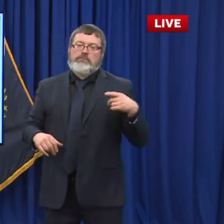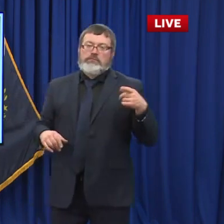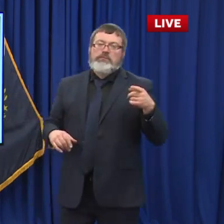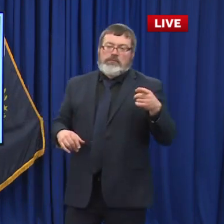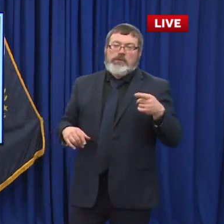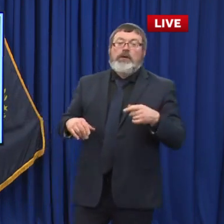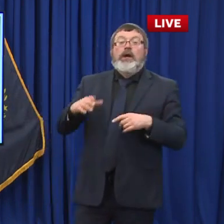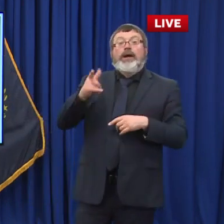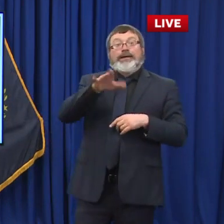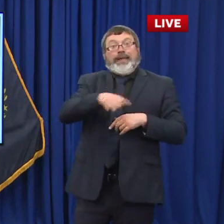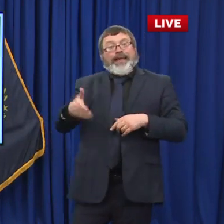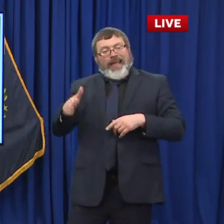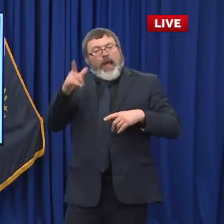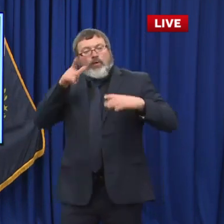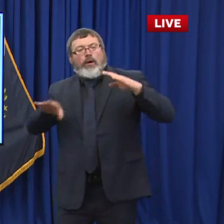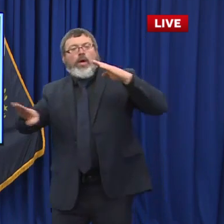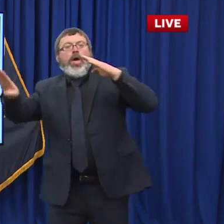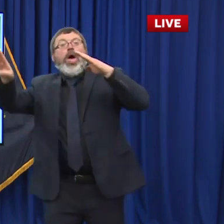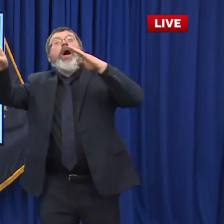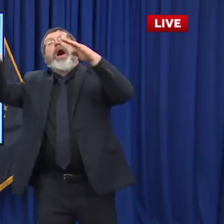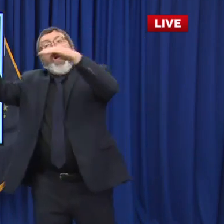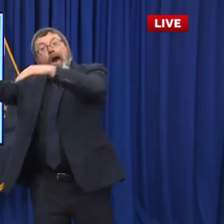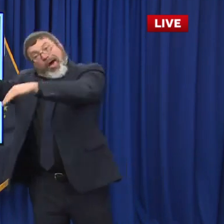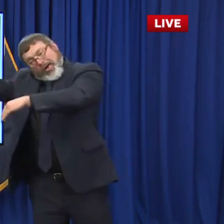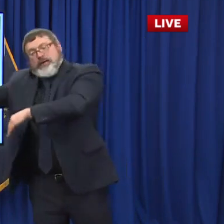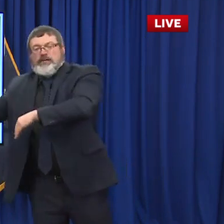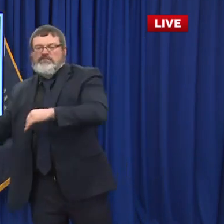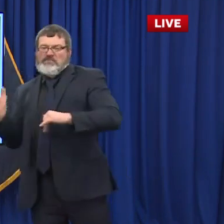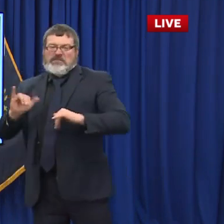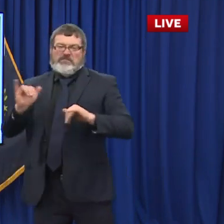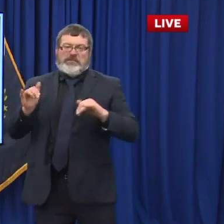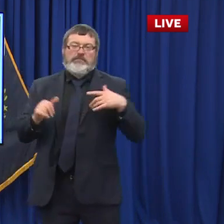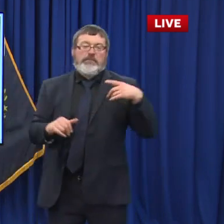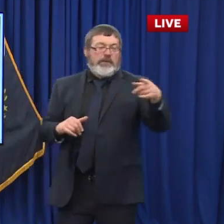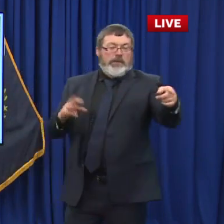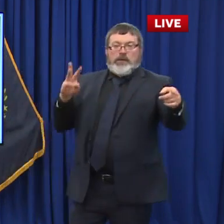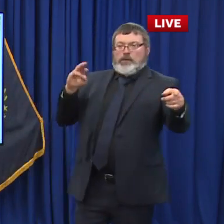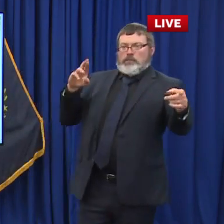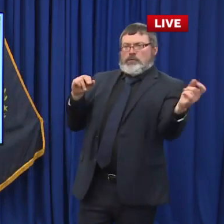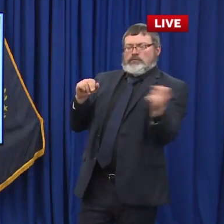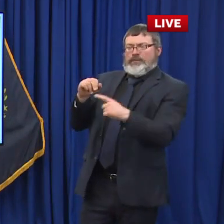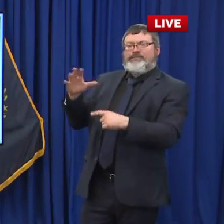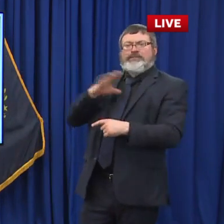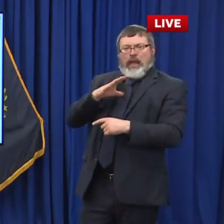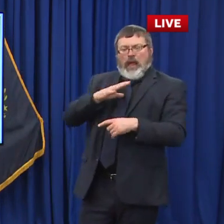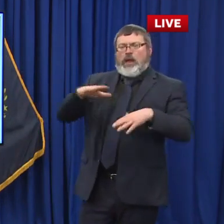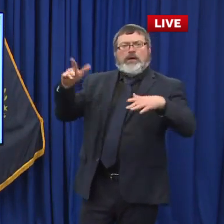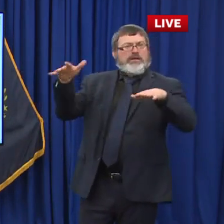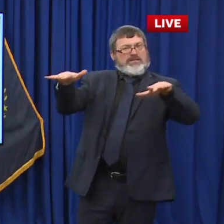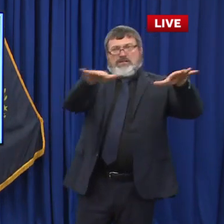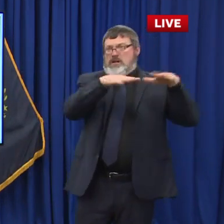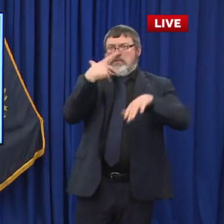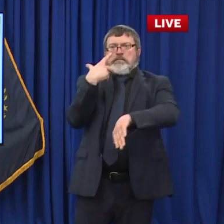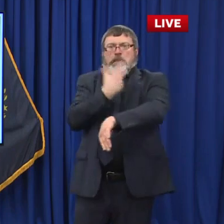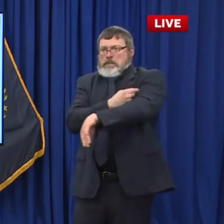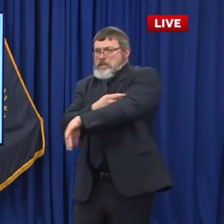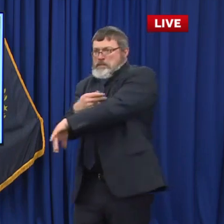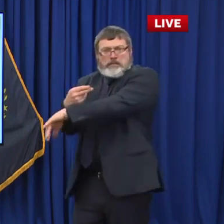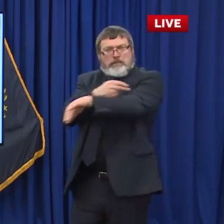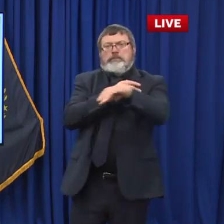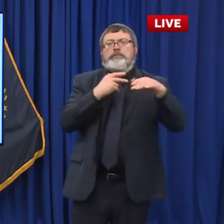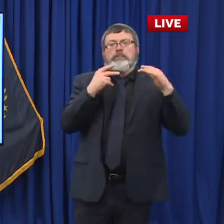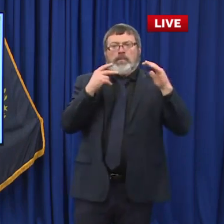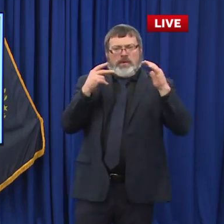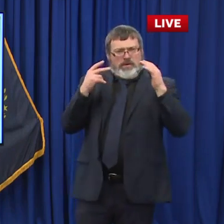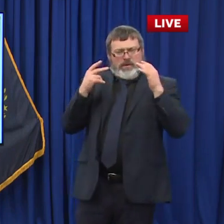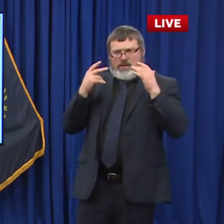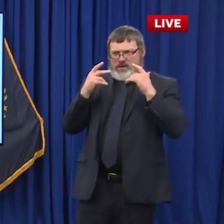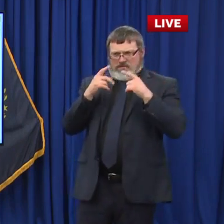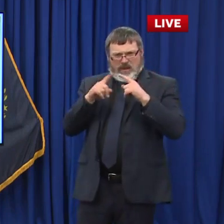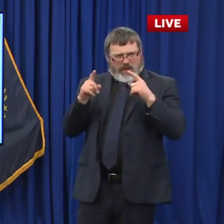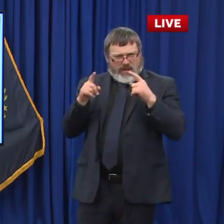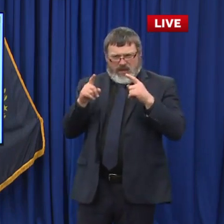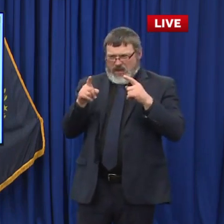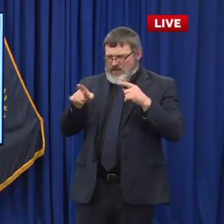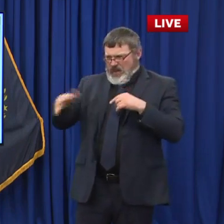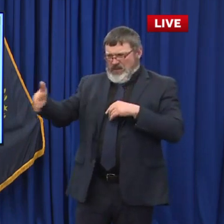YOU MENTIONED THAT THE LANG INDICATORS AND THAT DISCIPLINE IS GOING TO TAKE U OF THESE AMAZING ACHIEVEMENT AT THE SAME TIME DEATHS MOUNT IT’S A LOT OF BALANCE I GUESS FOR THE PUBLIC